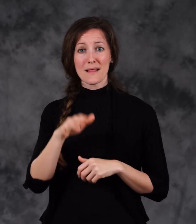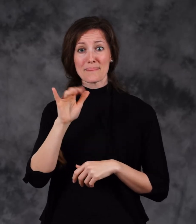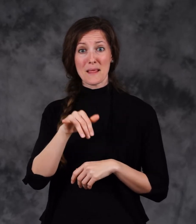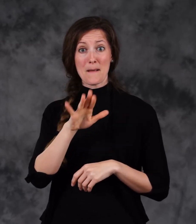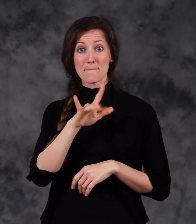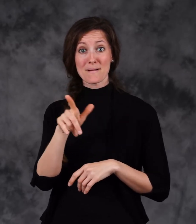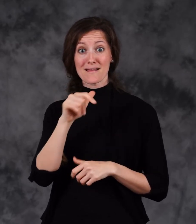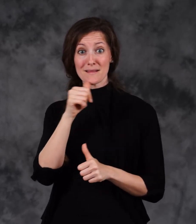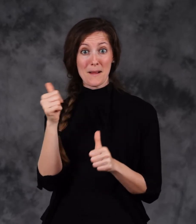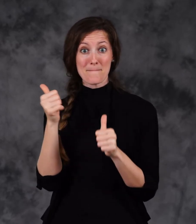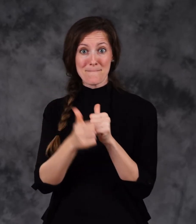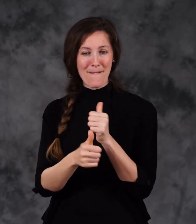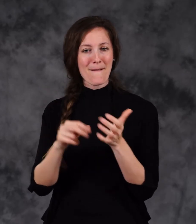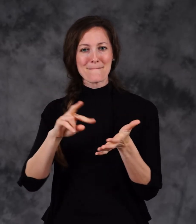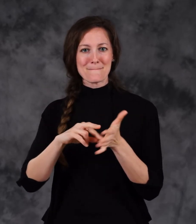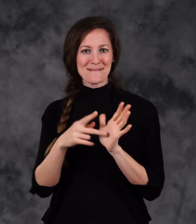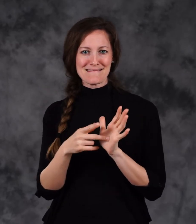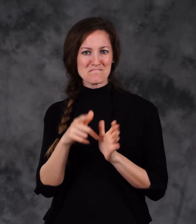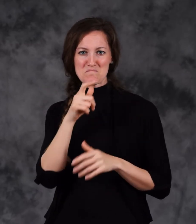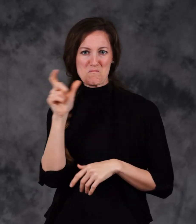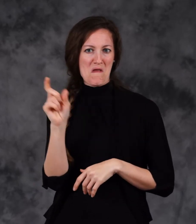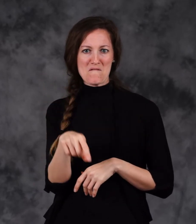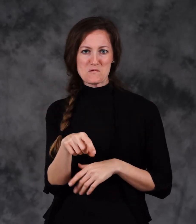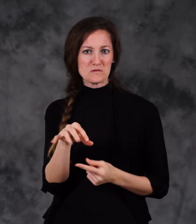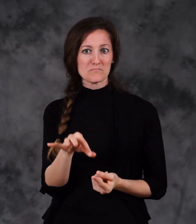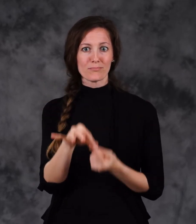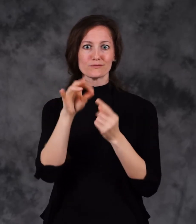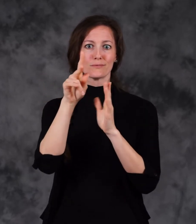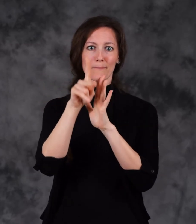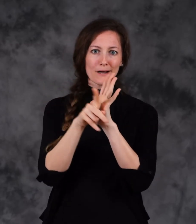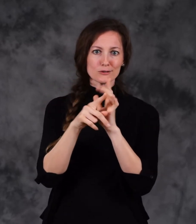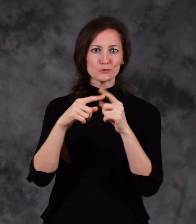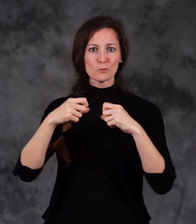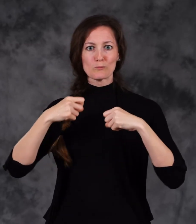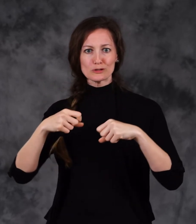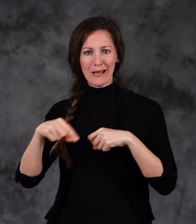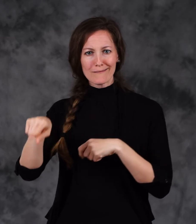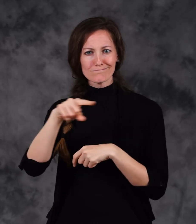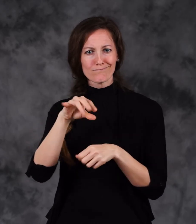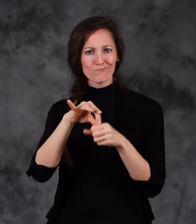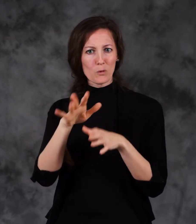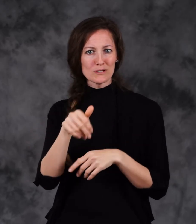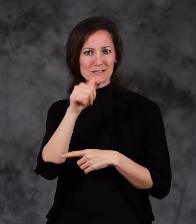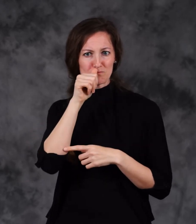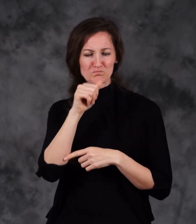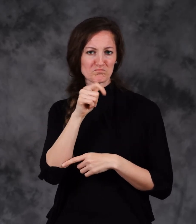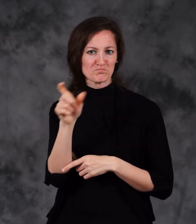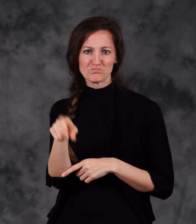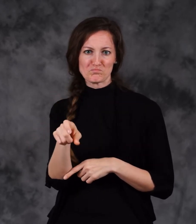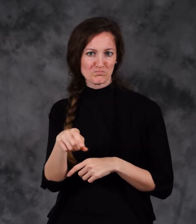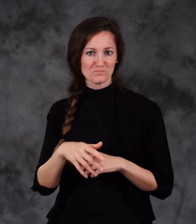However, the bill did not pass so the special policy to protect voters’ secrecy is not needed.